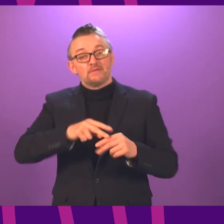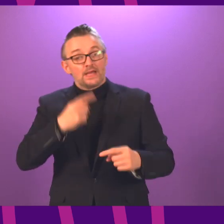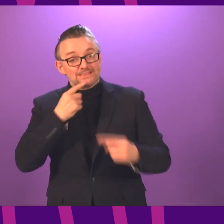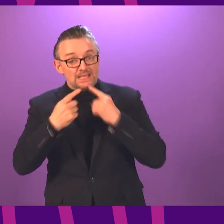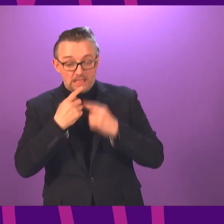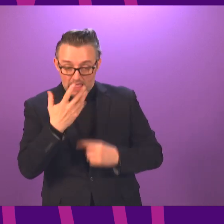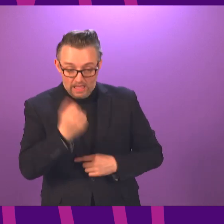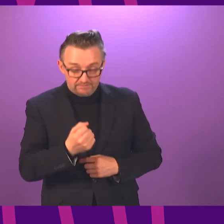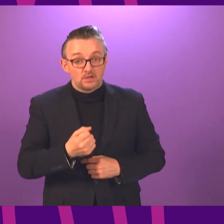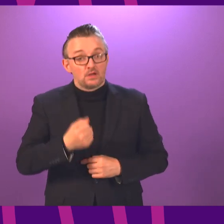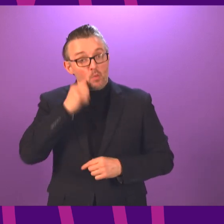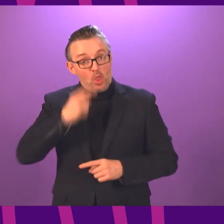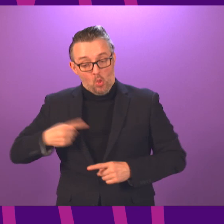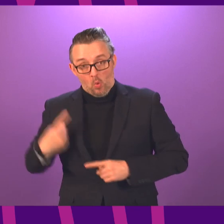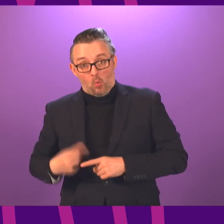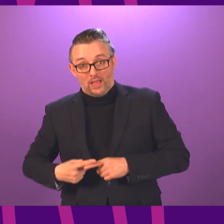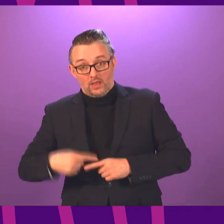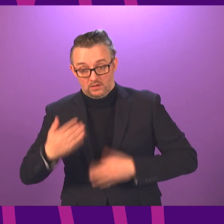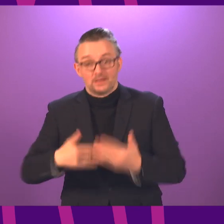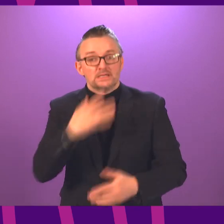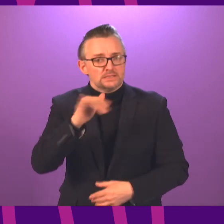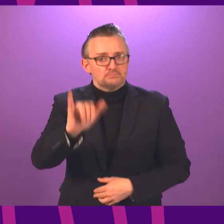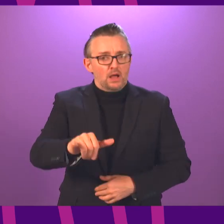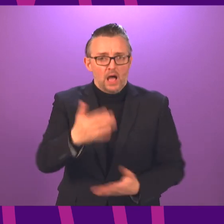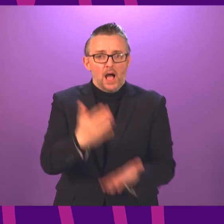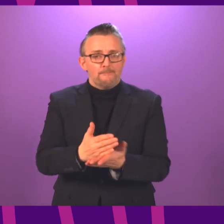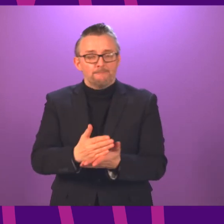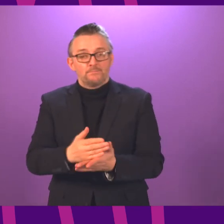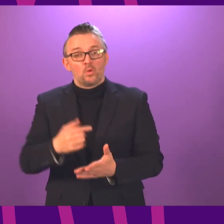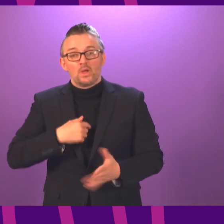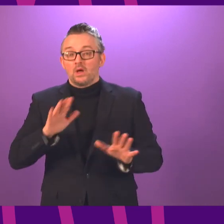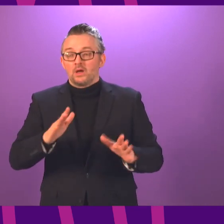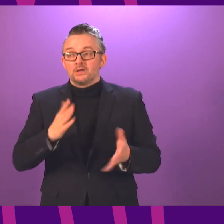we will accelerate easing. The answer is yes. We are being deliberately cautious right now